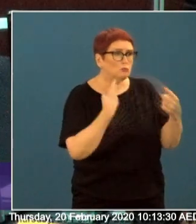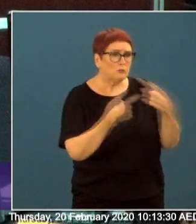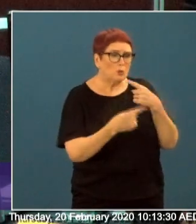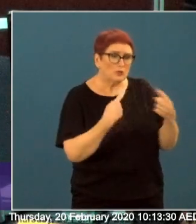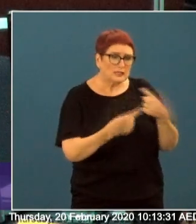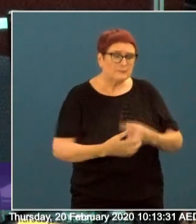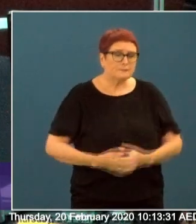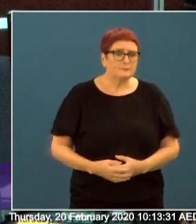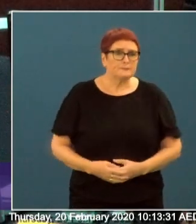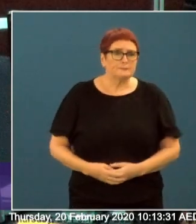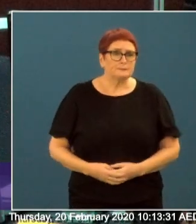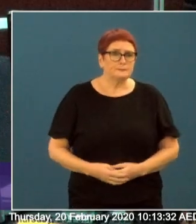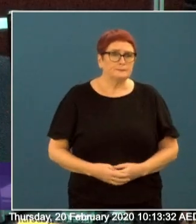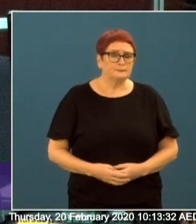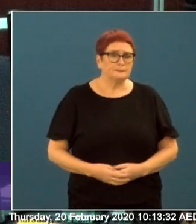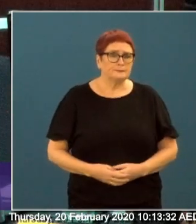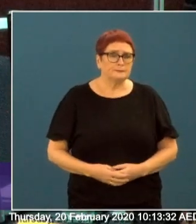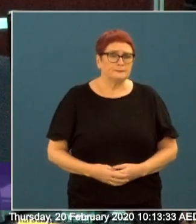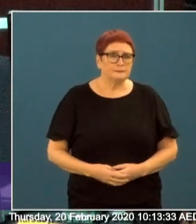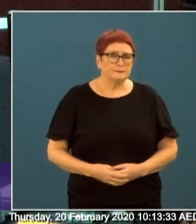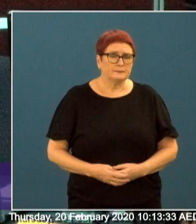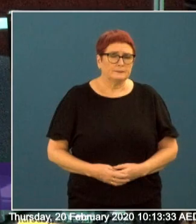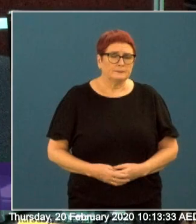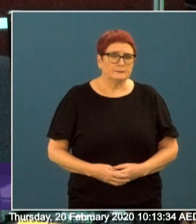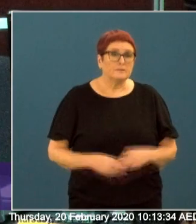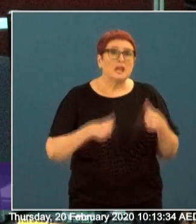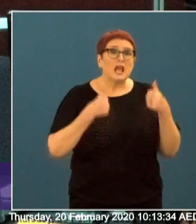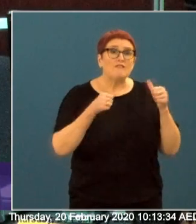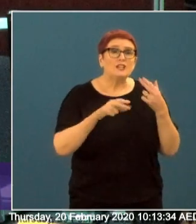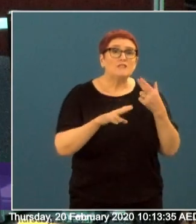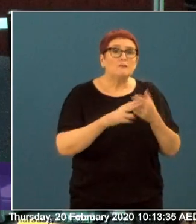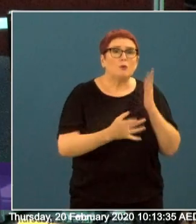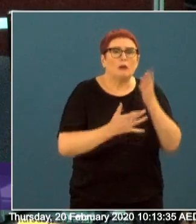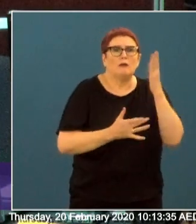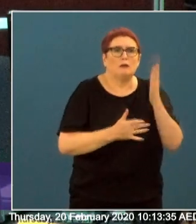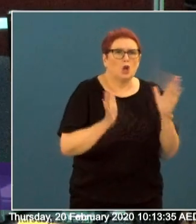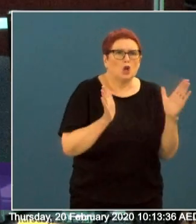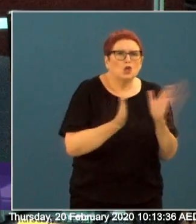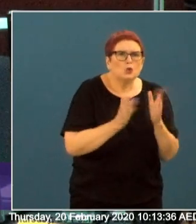of health service in which acute care dominates, and users of the system